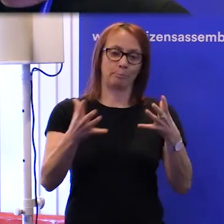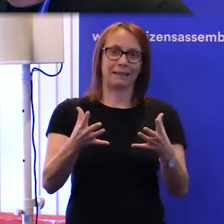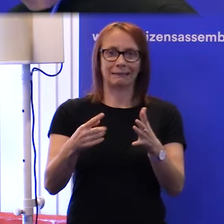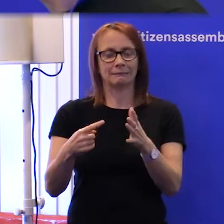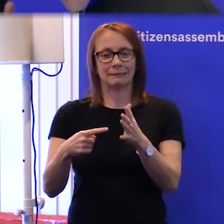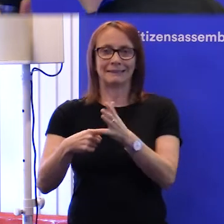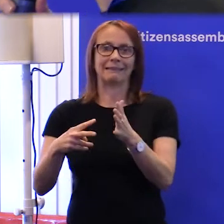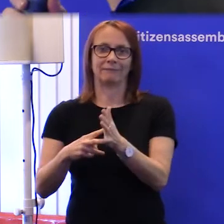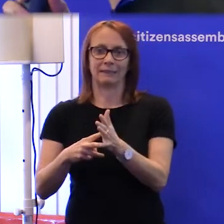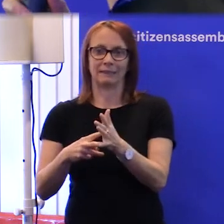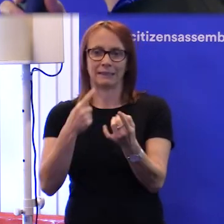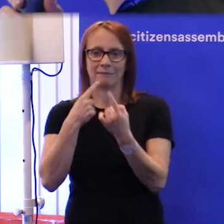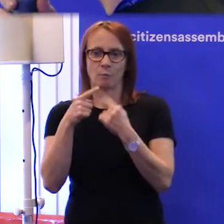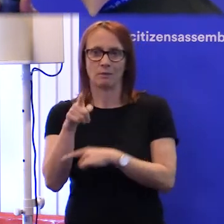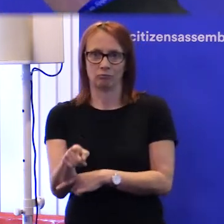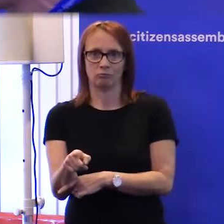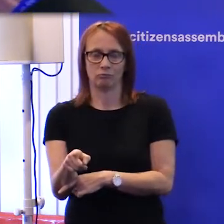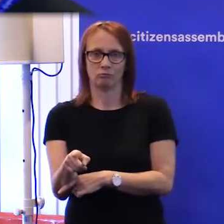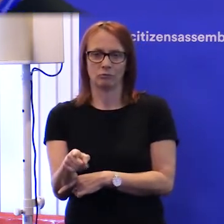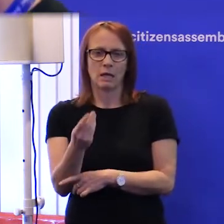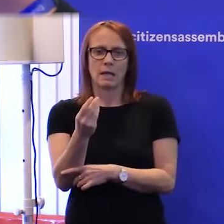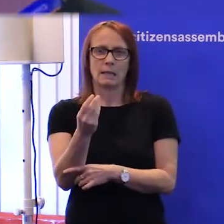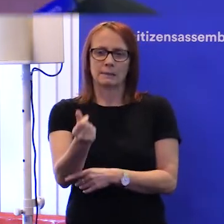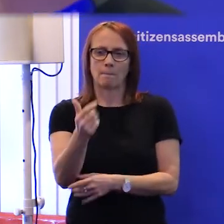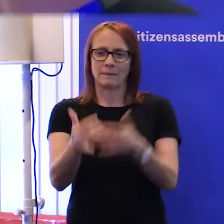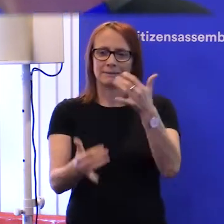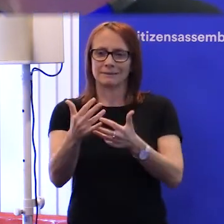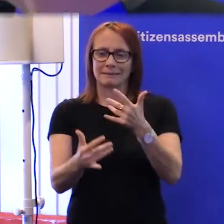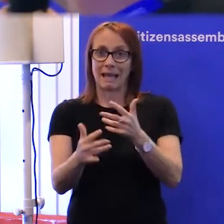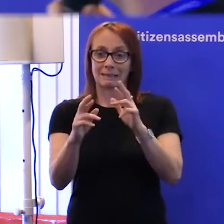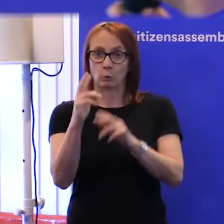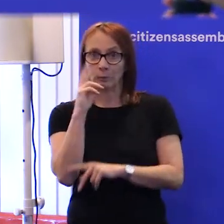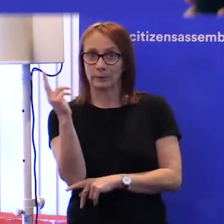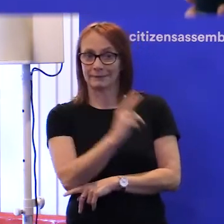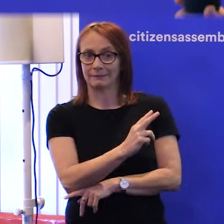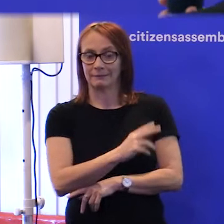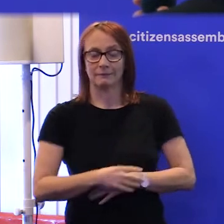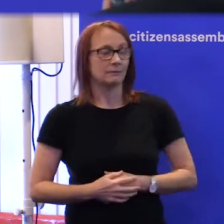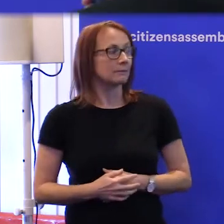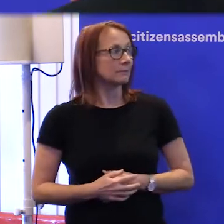and some stats here which I hope you can read in these slides this is from a